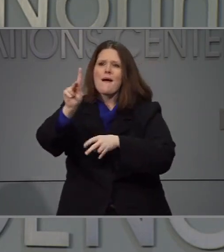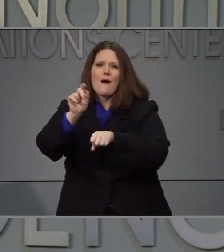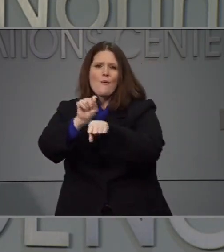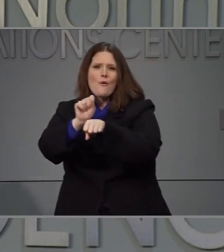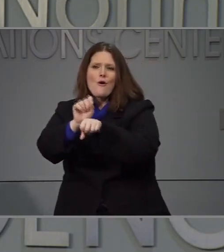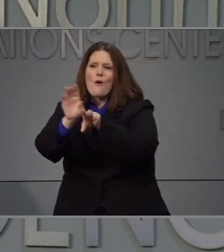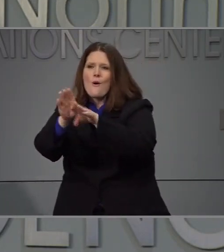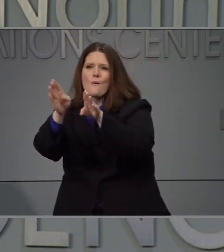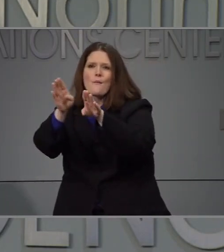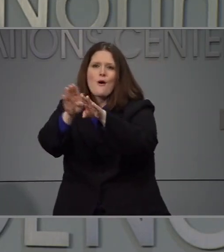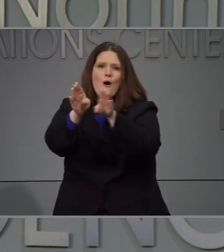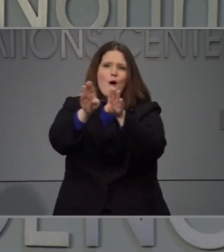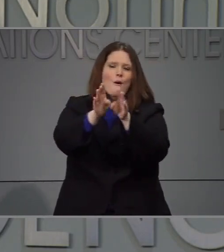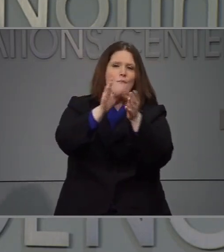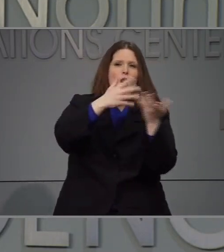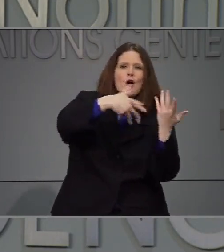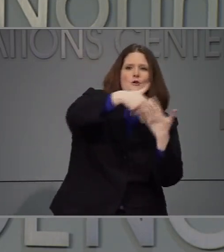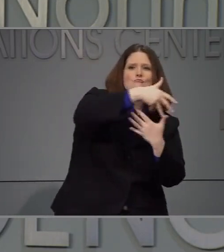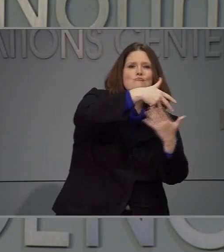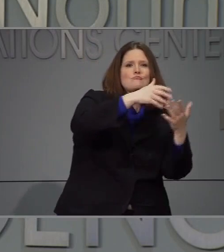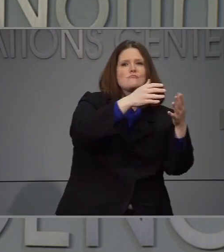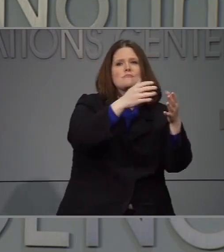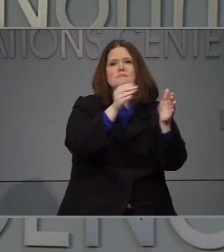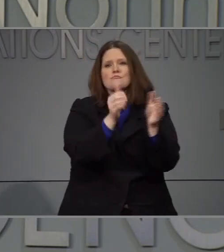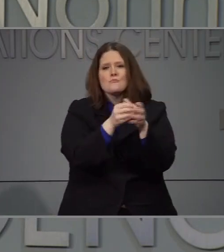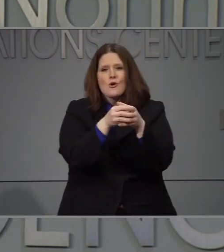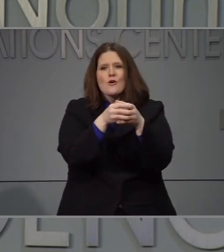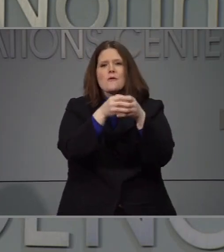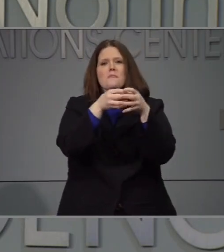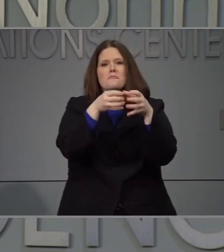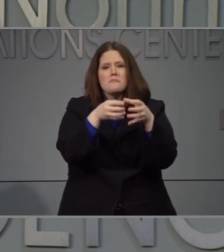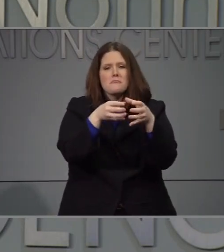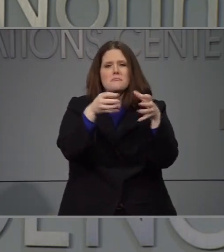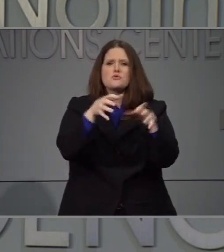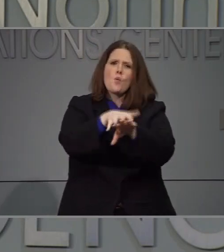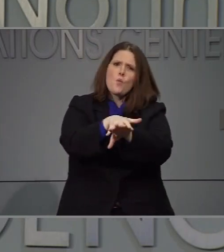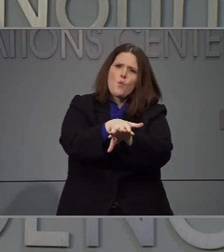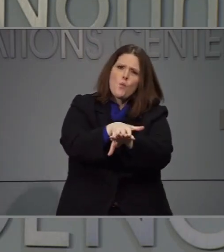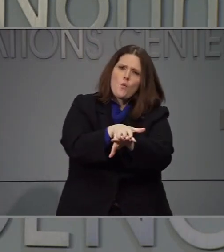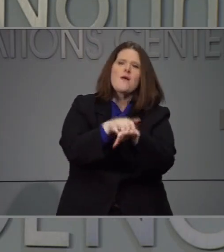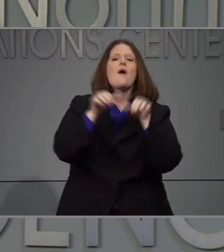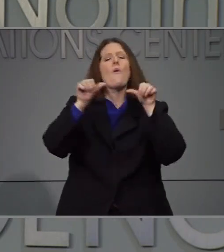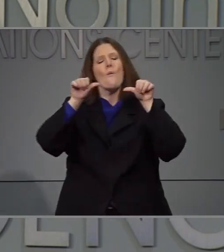BUT IF WE KEEP PROTECTING OURSELVES. AND GO BACK TO WORK AND PLAY CAREFULLY.